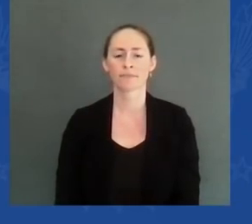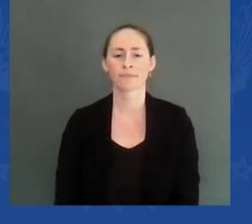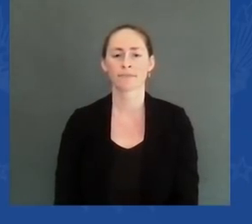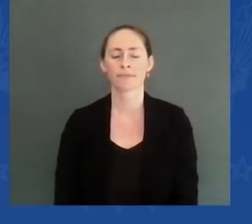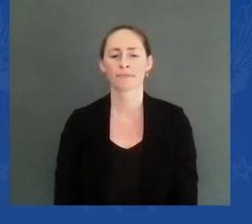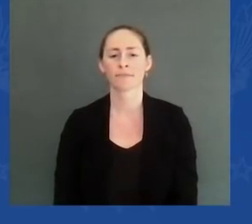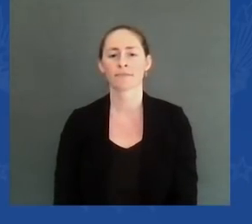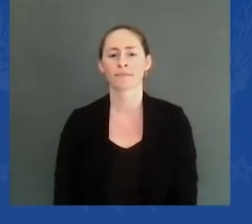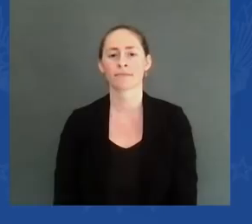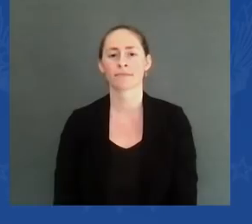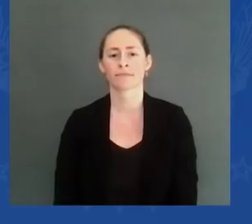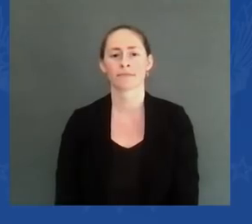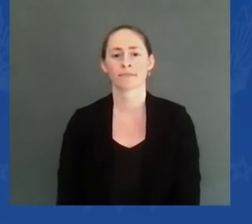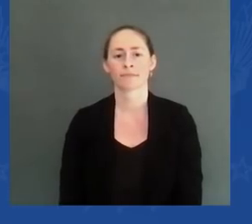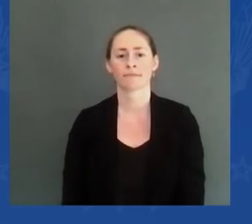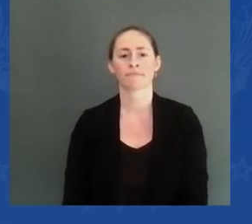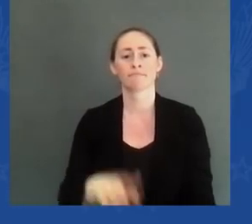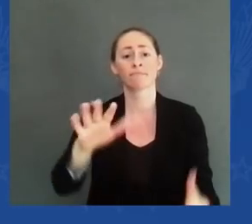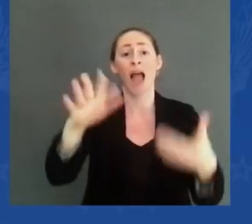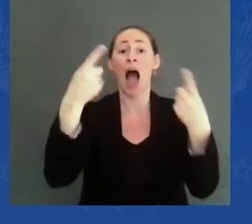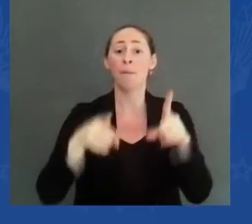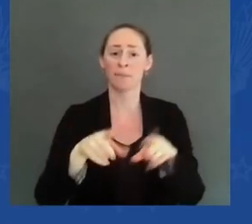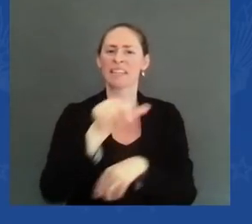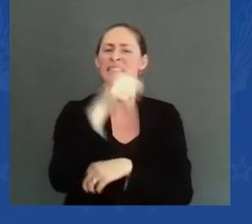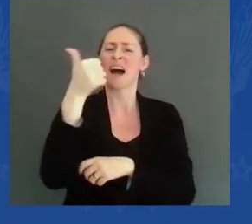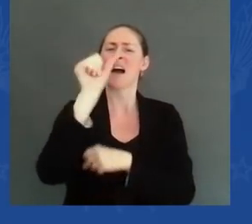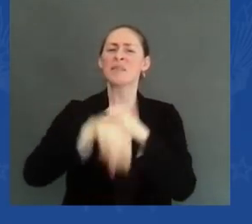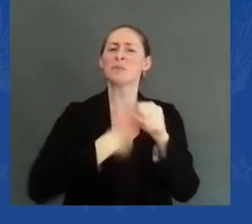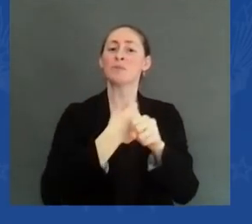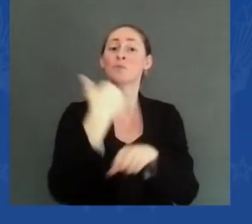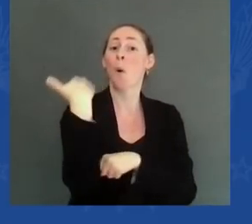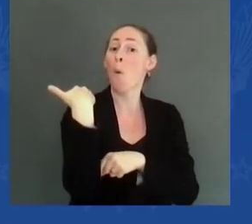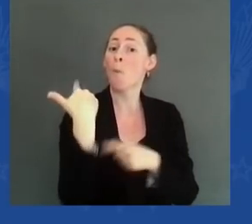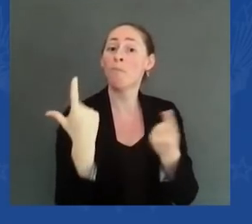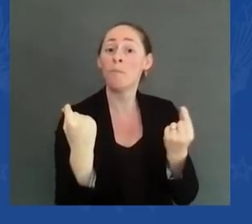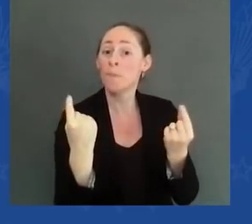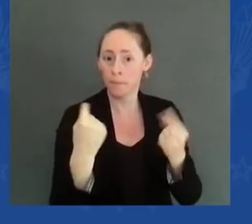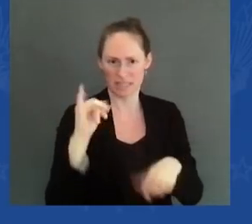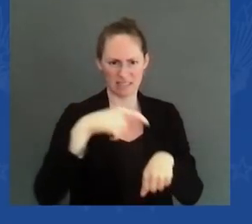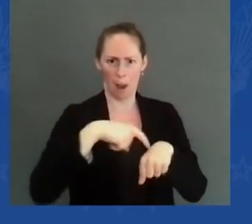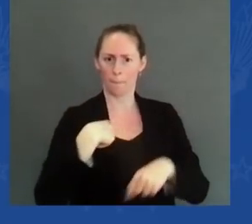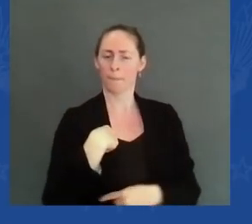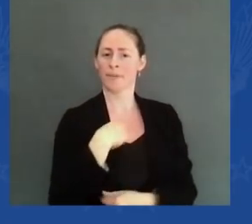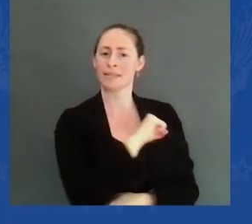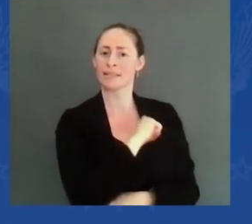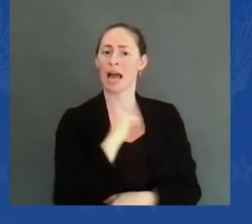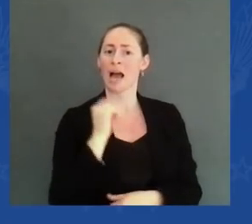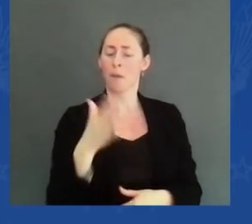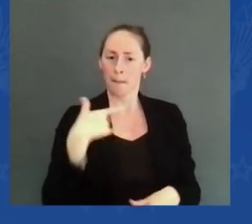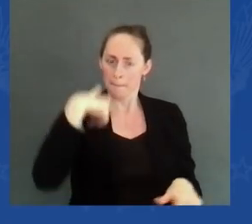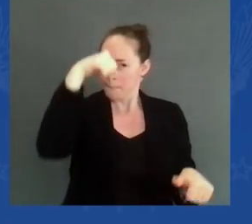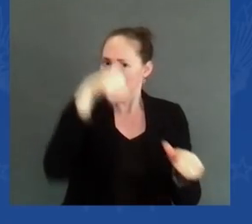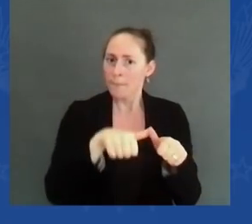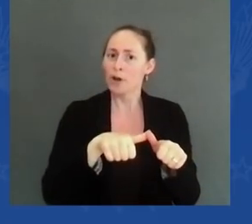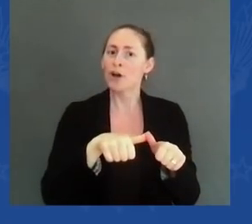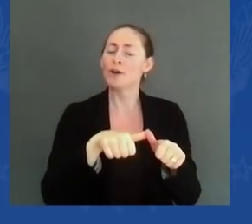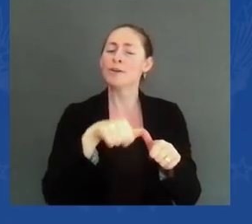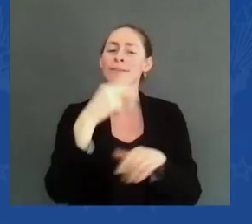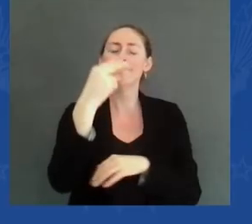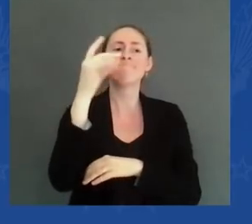and those of you who experienced that understood that it took from October until December even January before the aid came to our State.